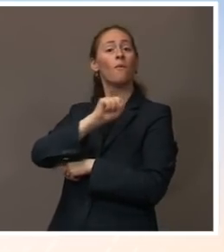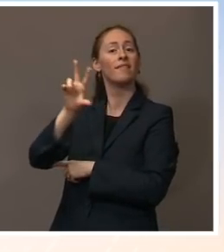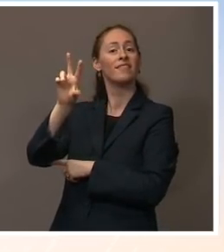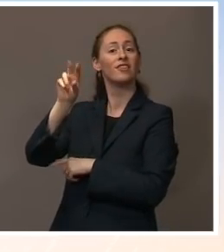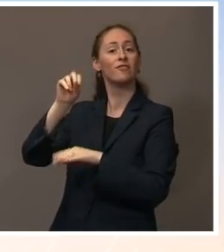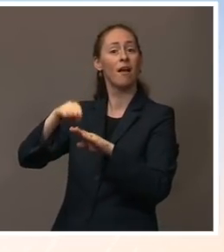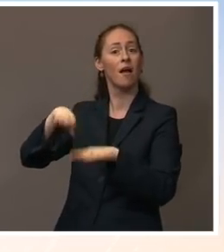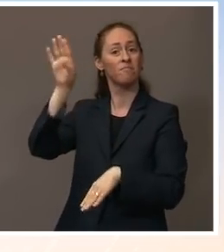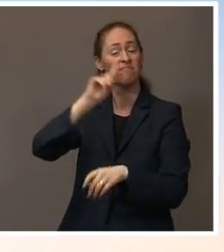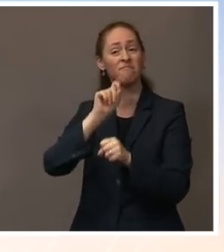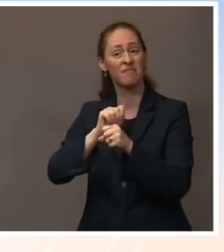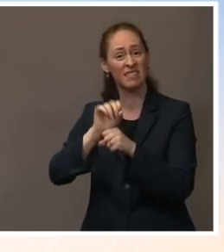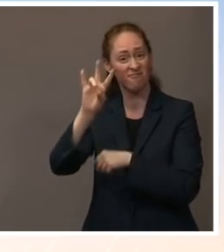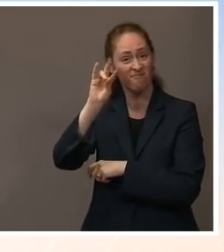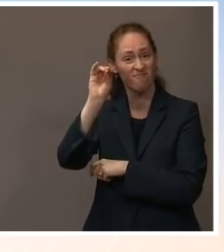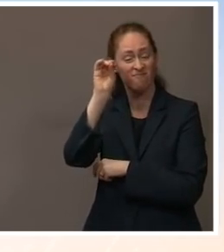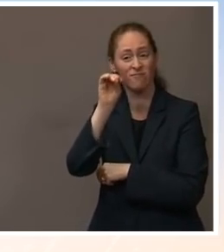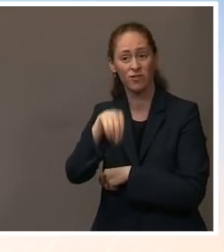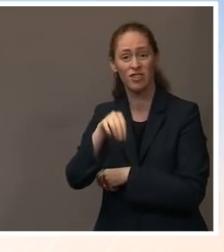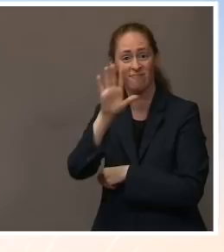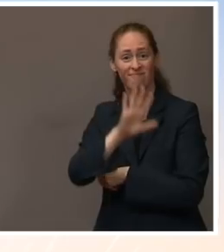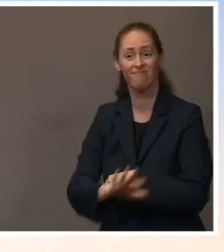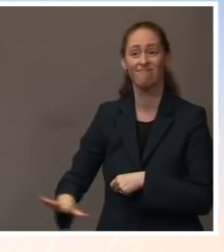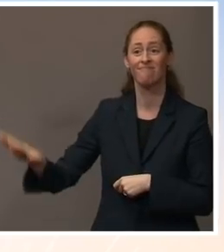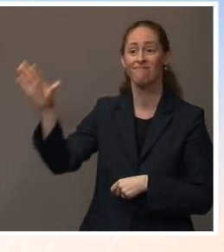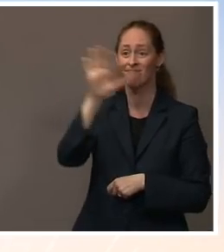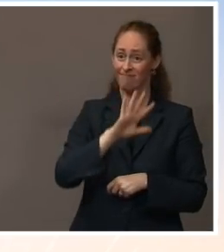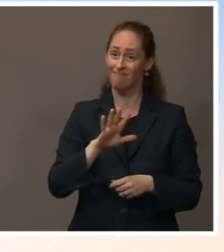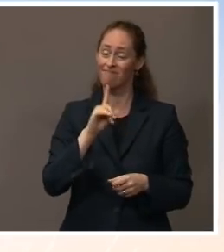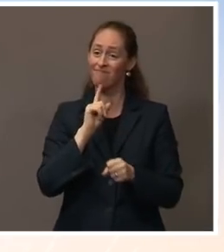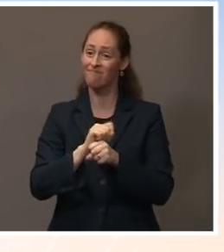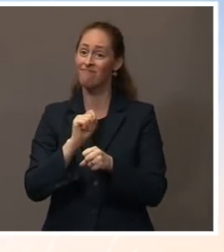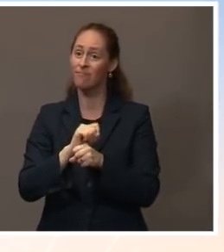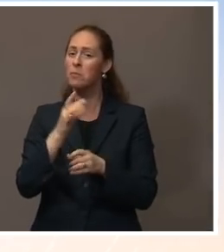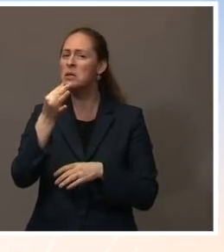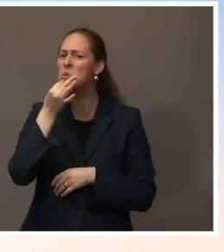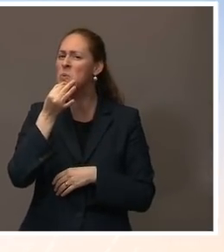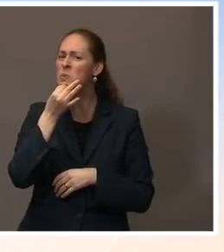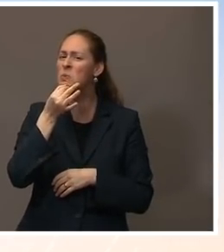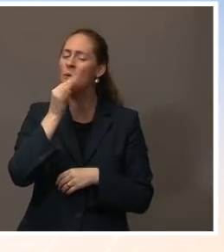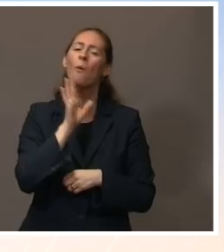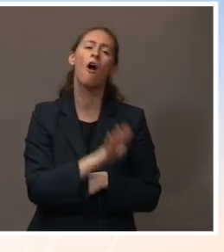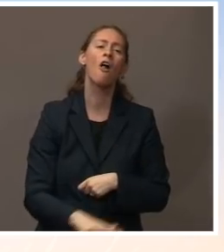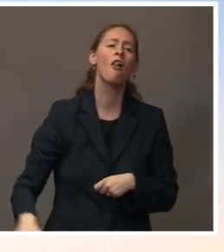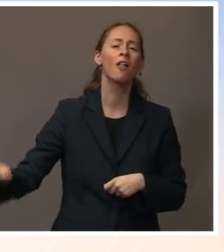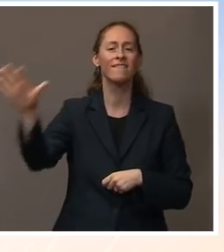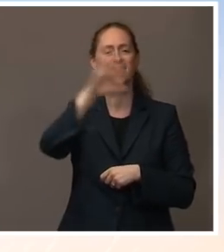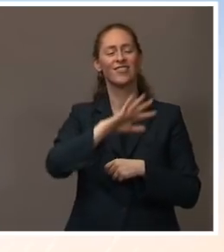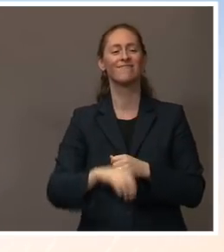And we are working toward meeting it for all adults as soon as possible. The Press: And just quickly, if I can follow up on voting rights here.